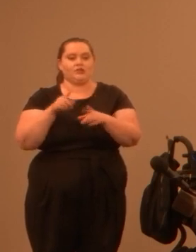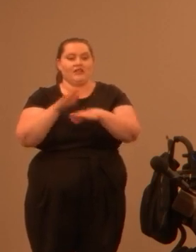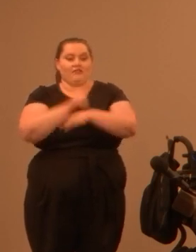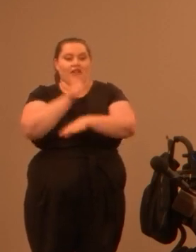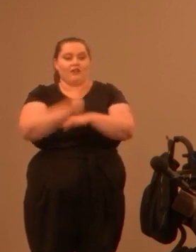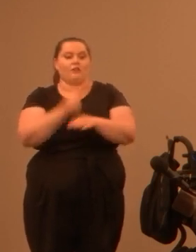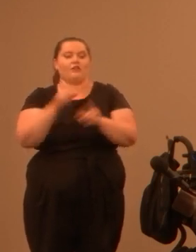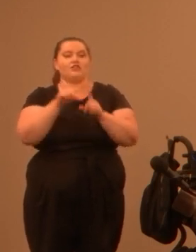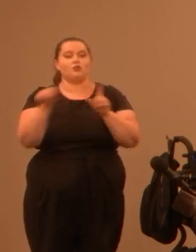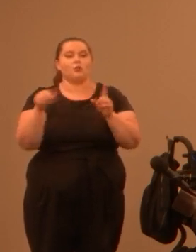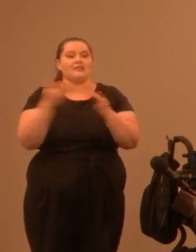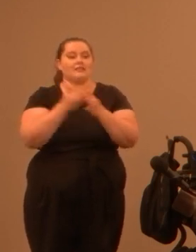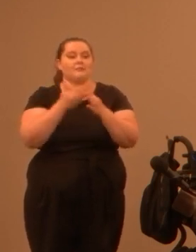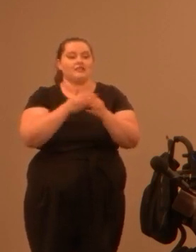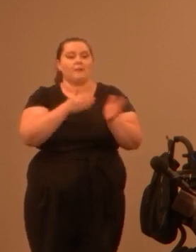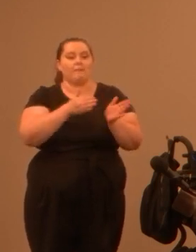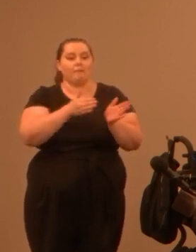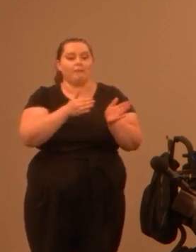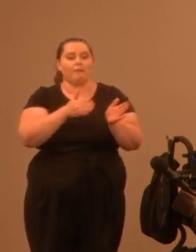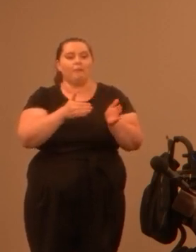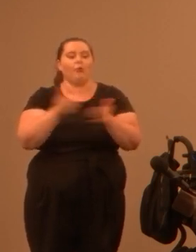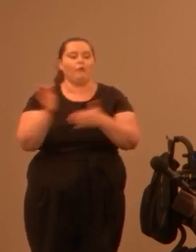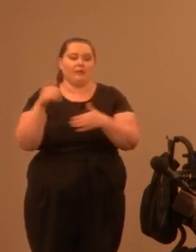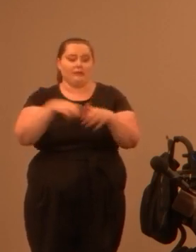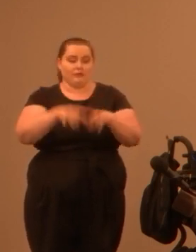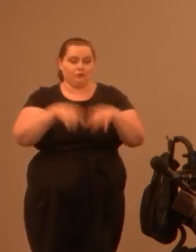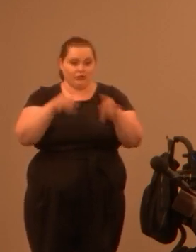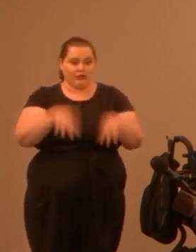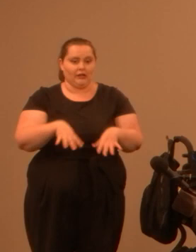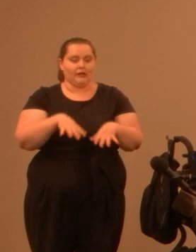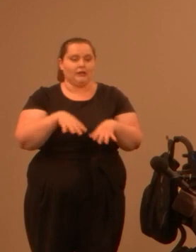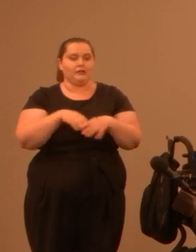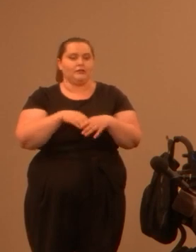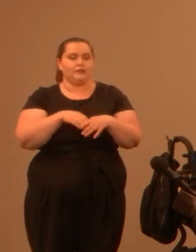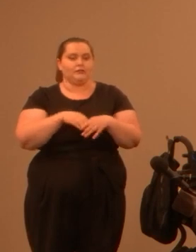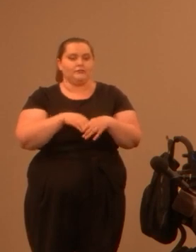movement in Australia, Liddy's several decades long stewardship of OZeWAI